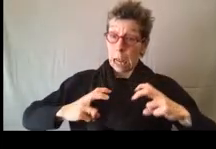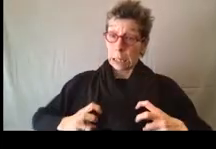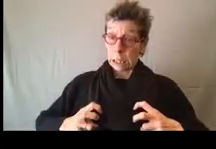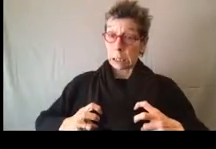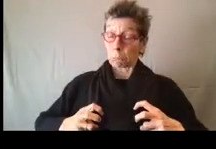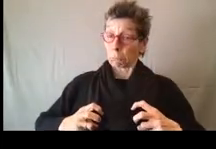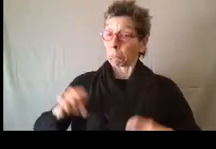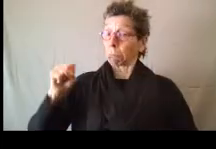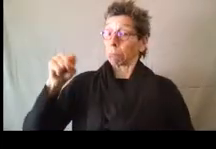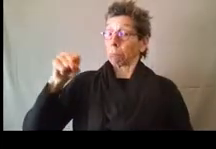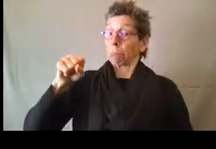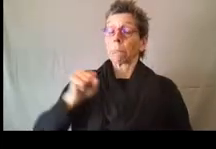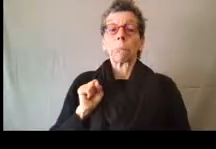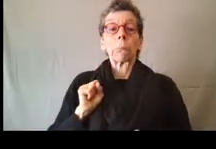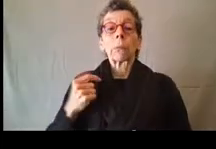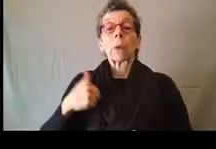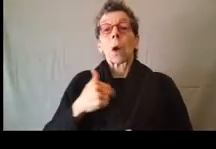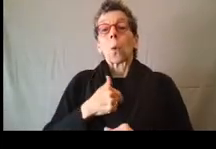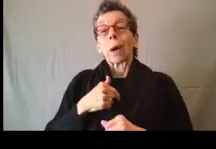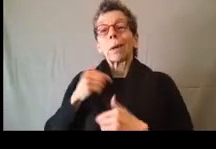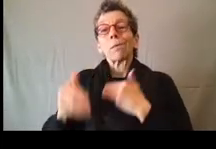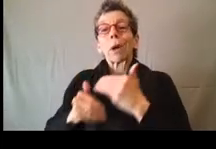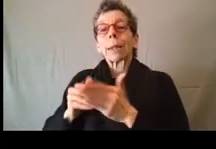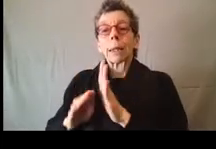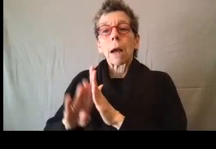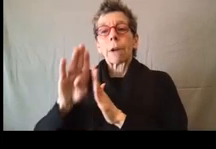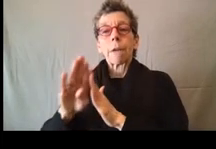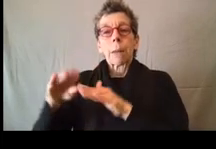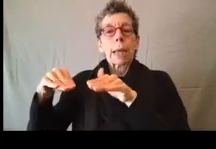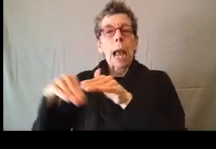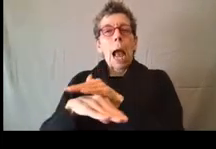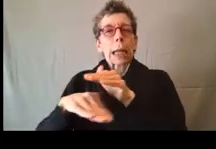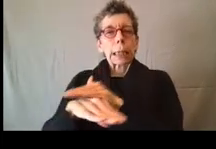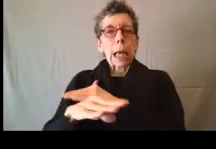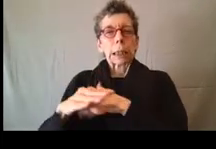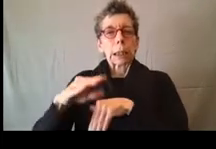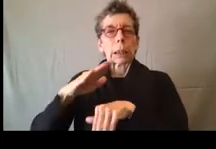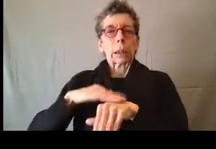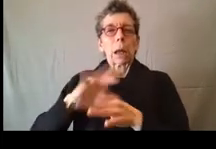We are developing a financial services accessibility and inclusion online course. We would hope